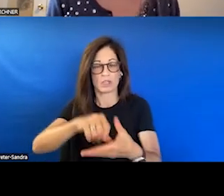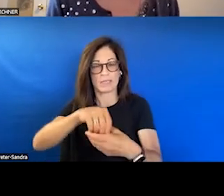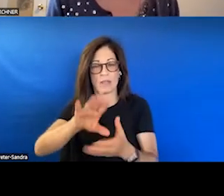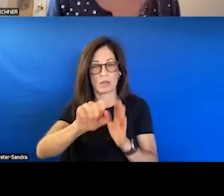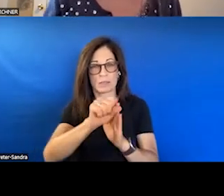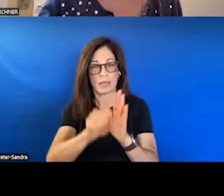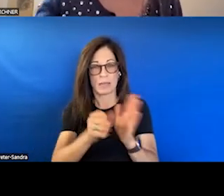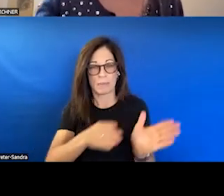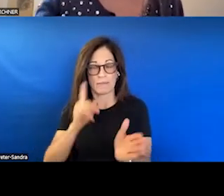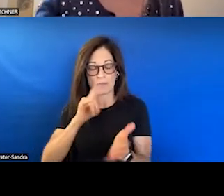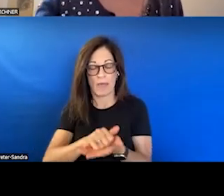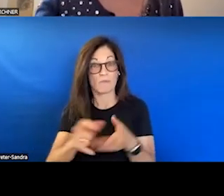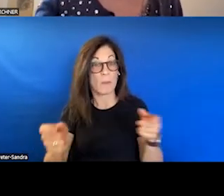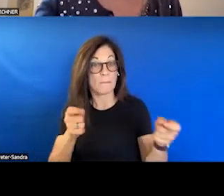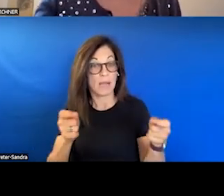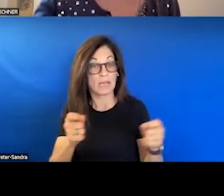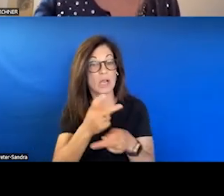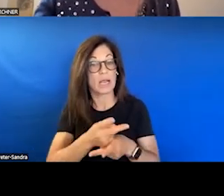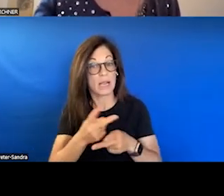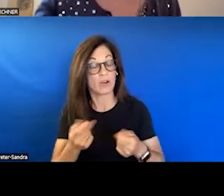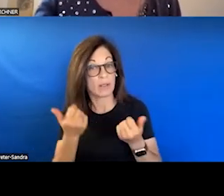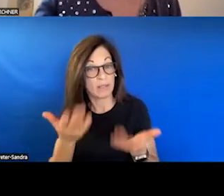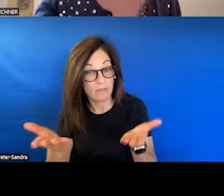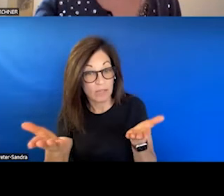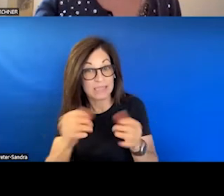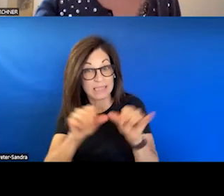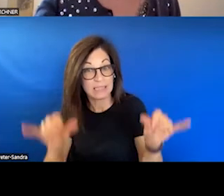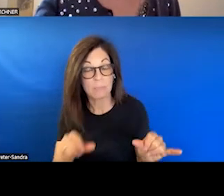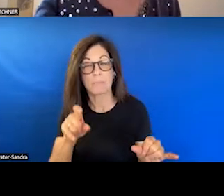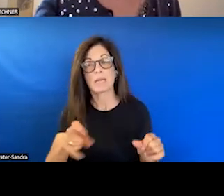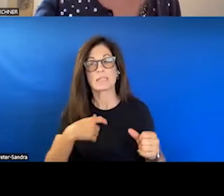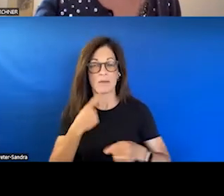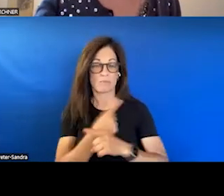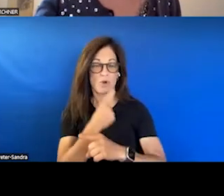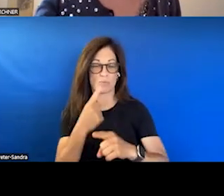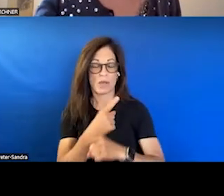MANAGED CARE DELIVERY SYSTEMS. STILL HAS TO BE, AN APPROPRIATE MEDICAID AUTHORITY TO DELIVER